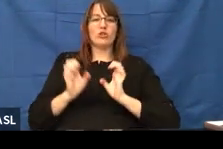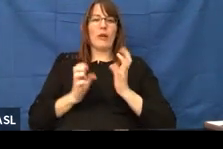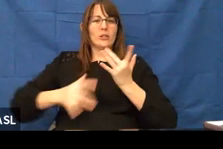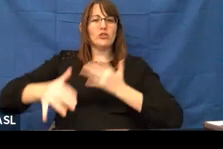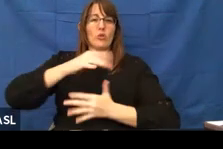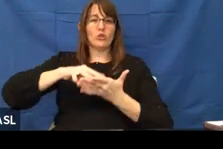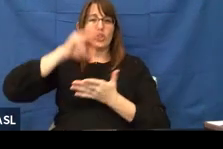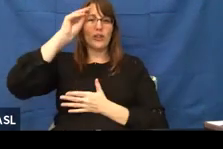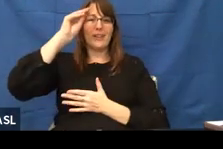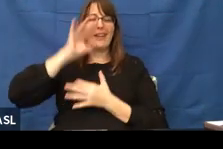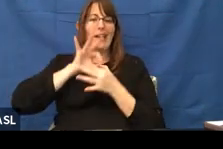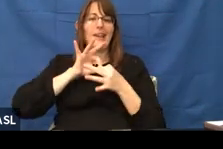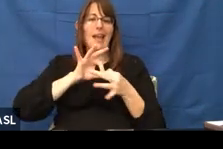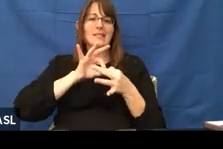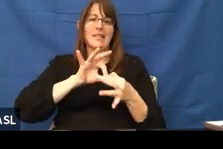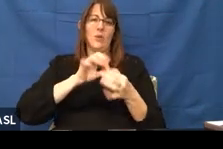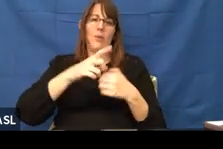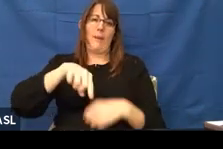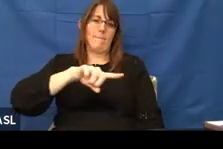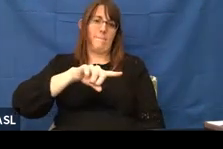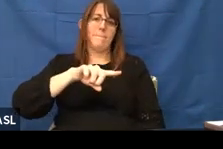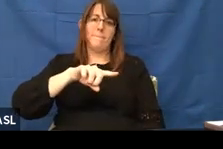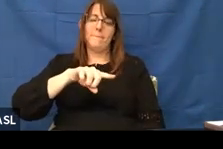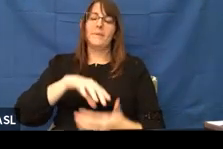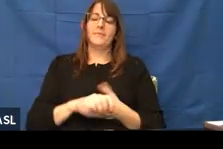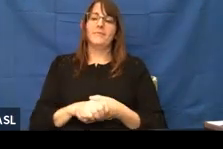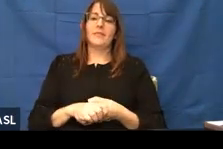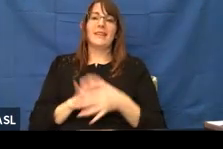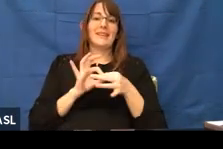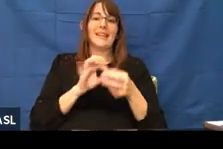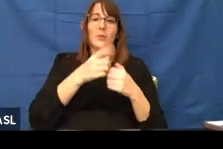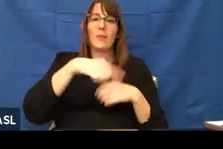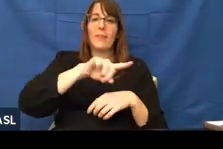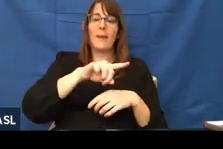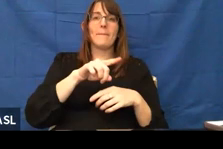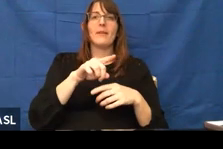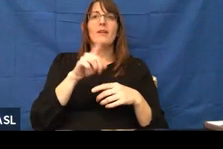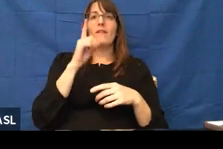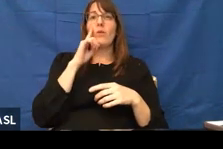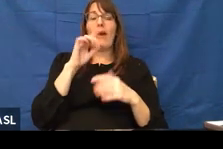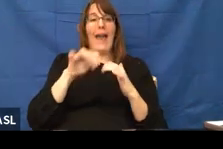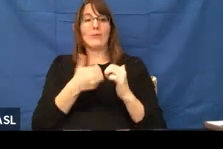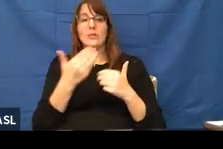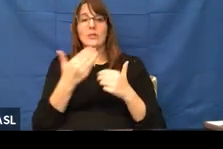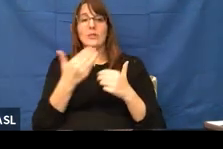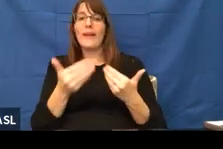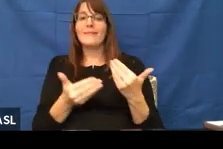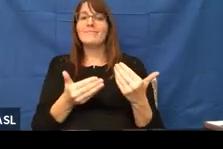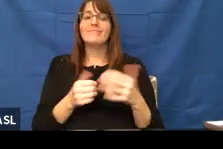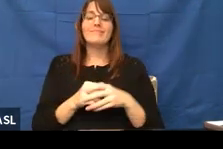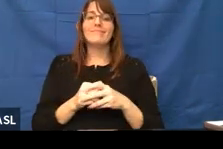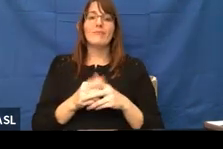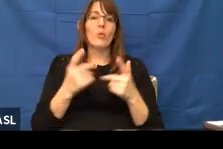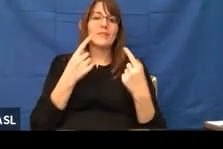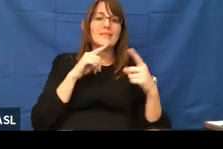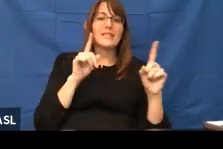Jewyl Alderson Clarke, SDCOE: Engage with them both on the side of just how are things going what is, you know, like we started out today. What got you through the week this week.